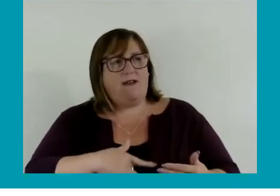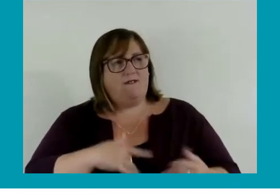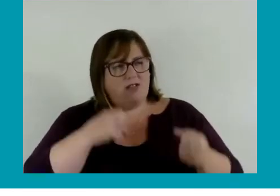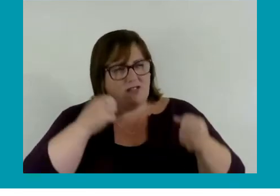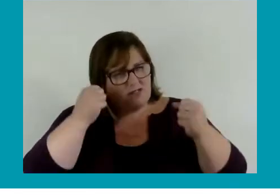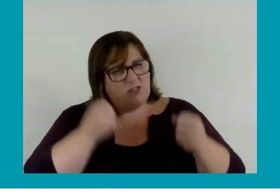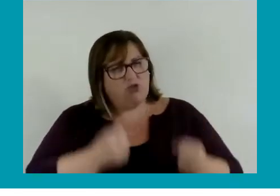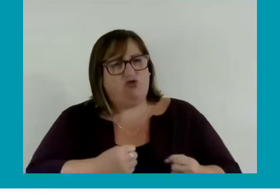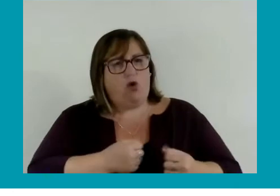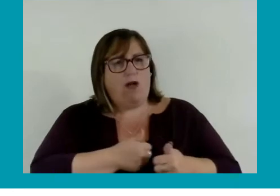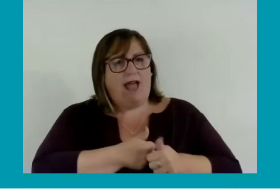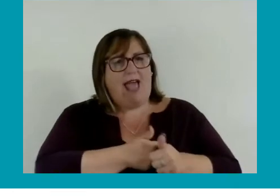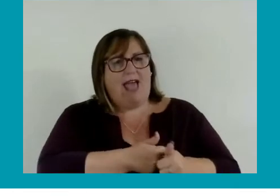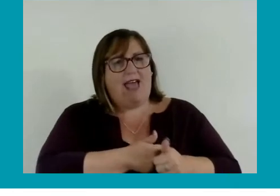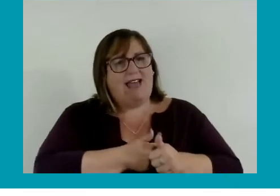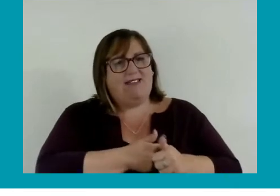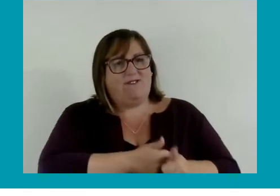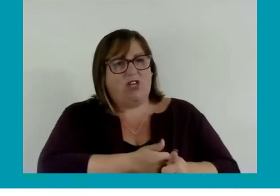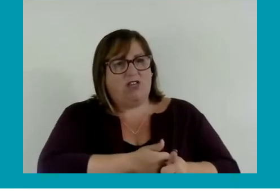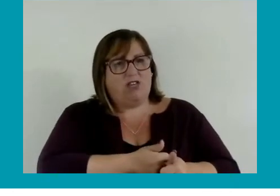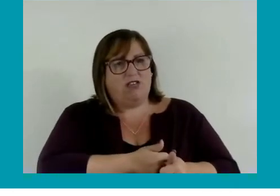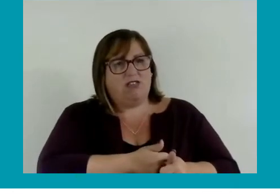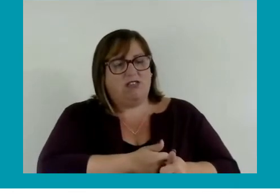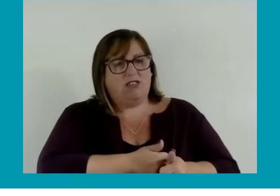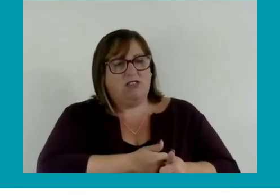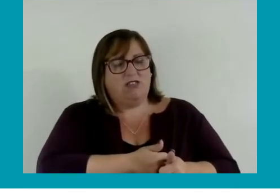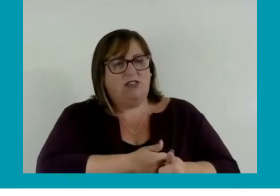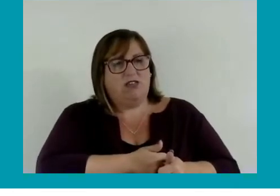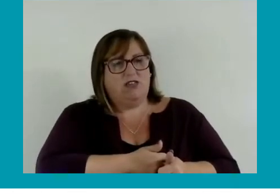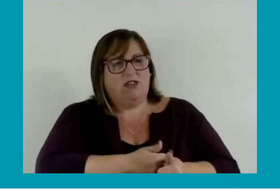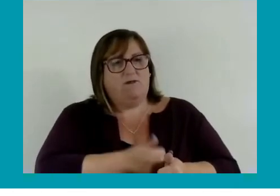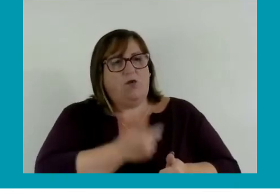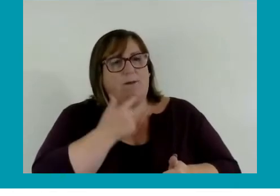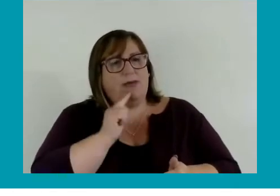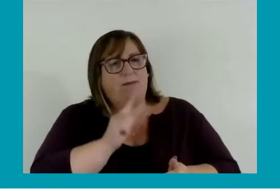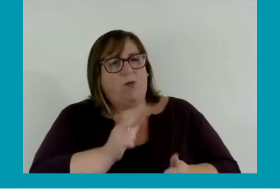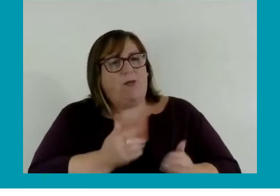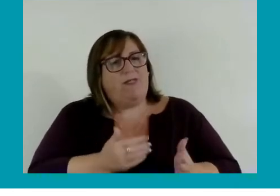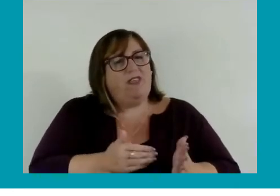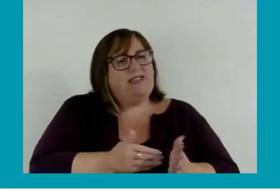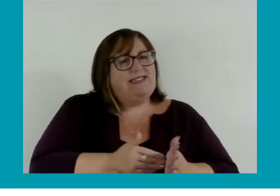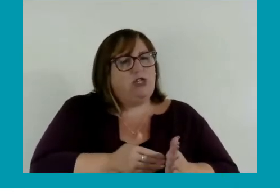i found that it was an added asset to help me handle some customer queries and then we